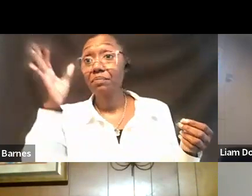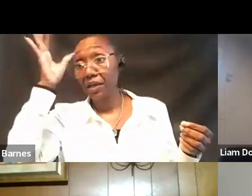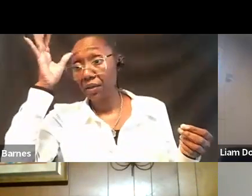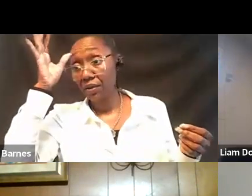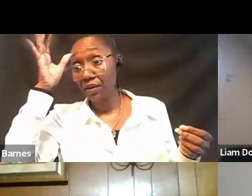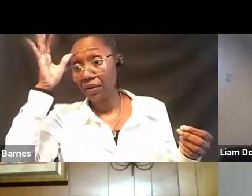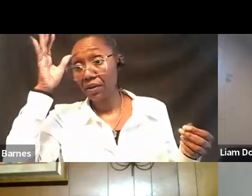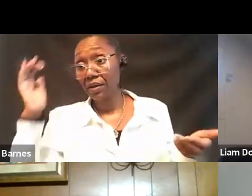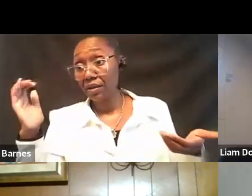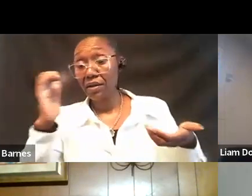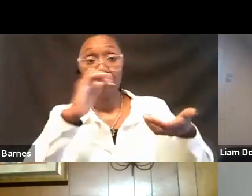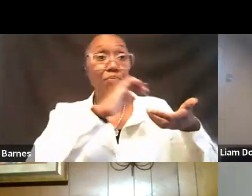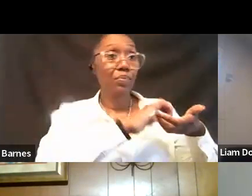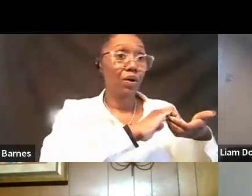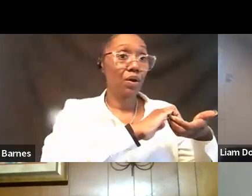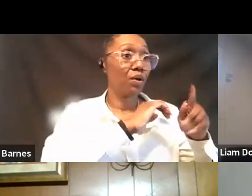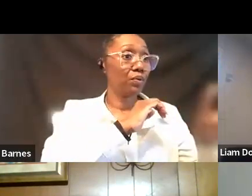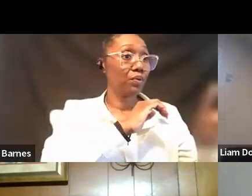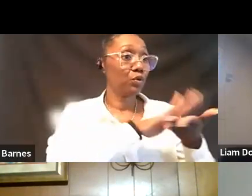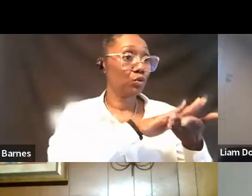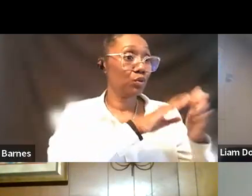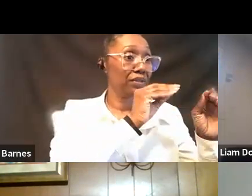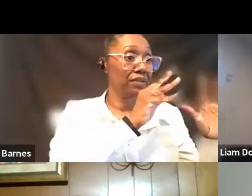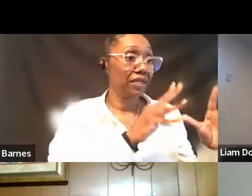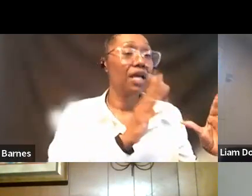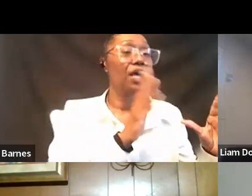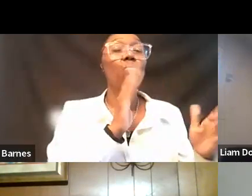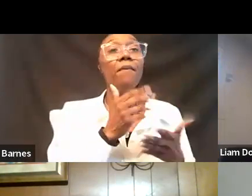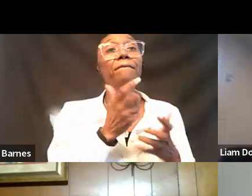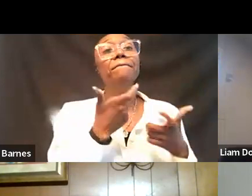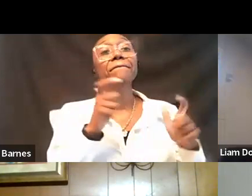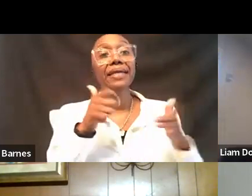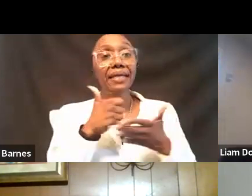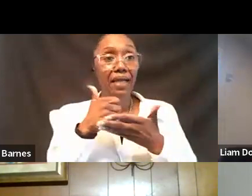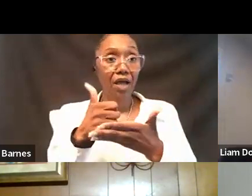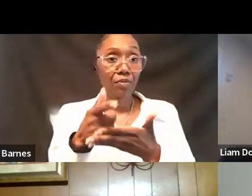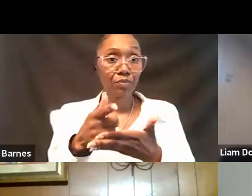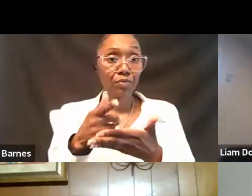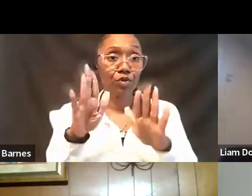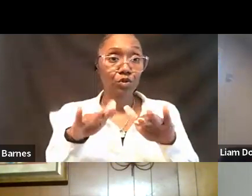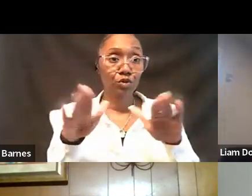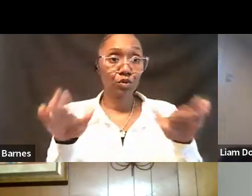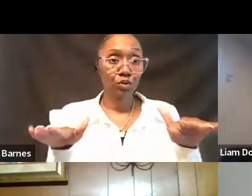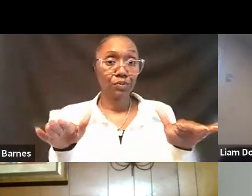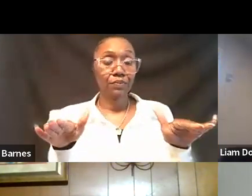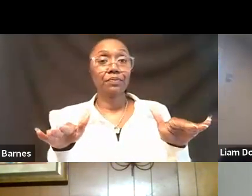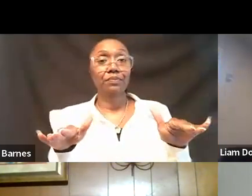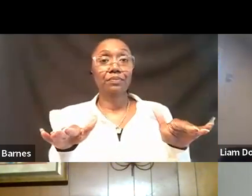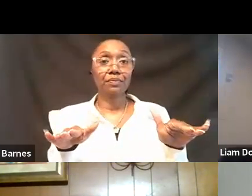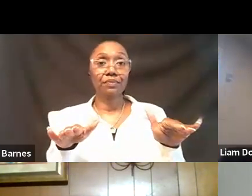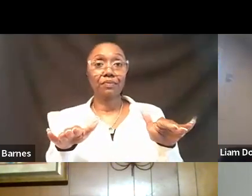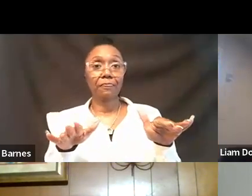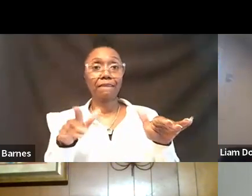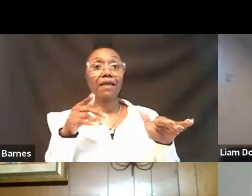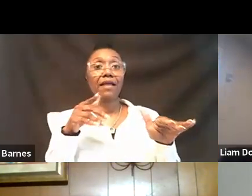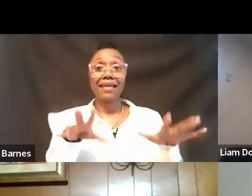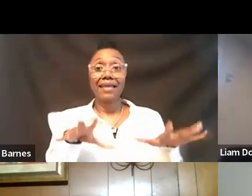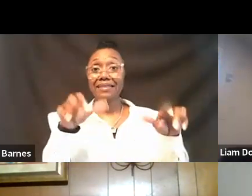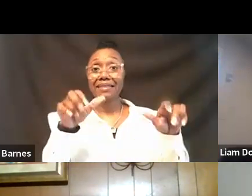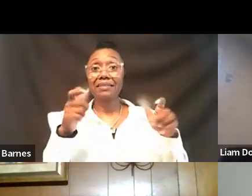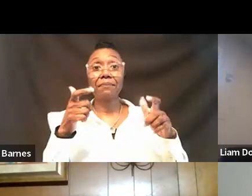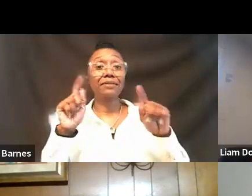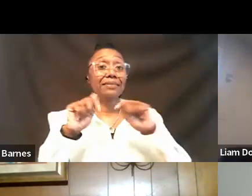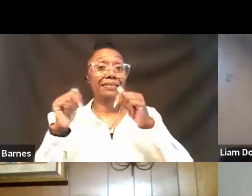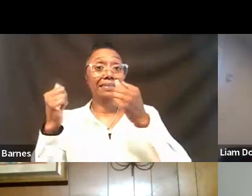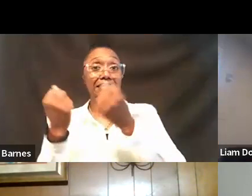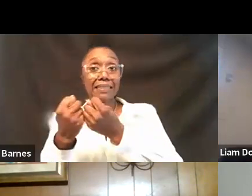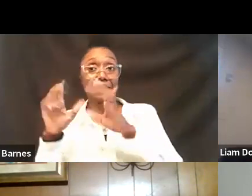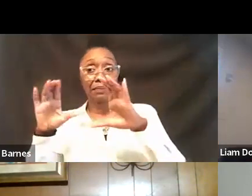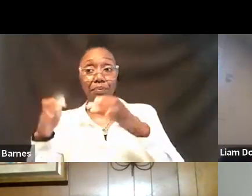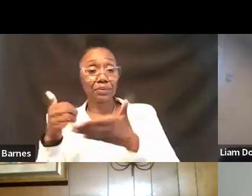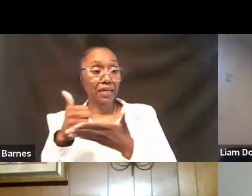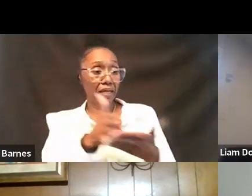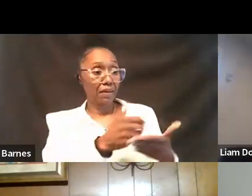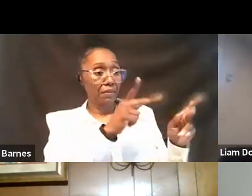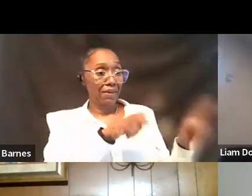We can help these kids out big time because And it takes the team to help a person out. Not just a single person.